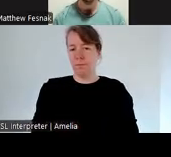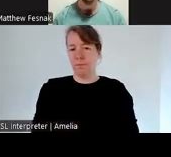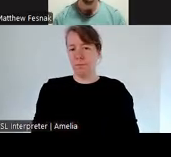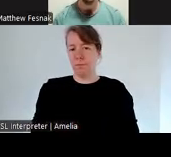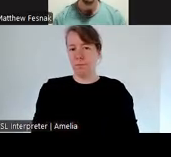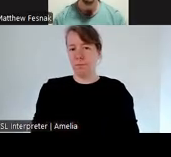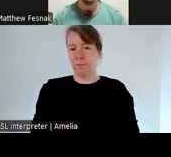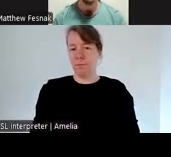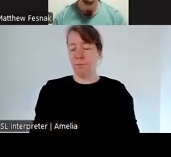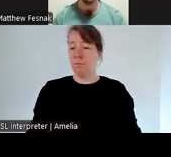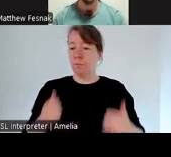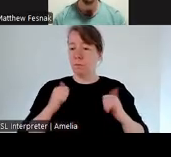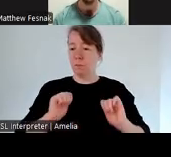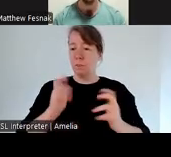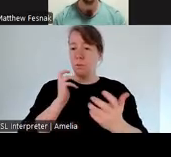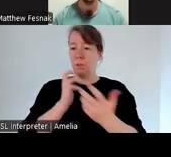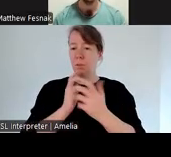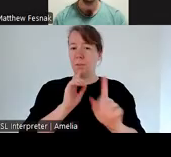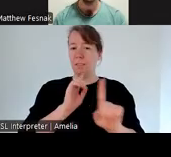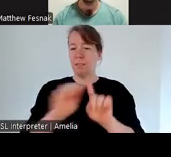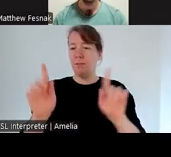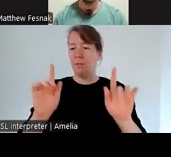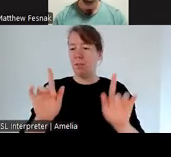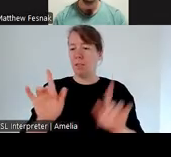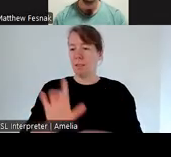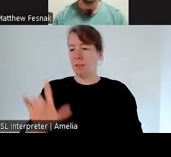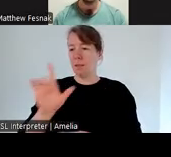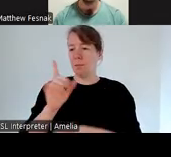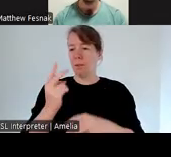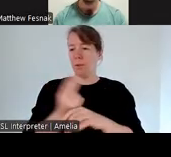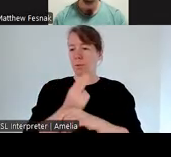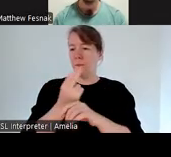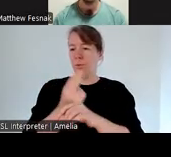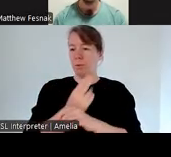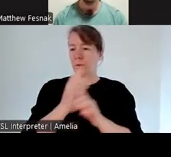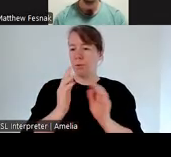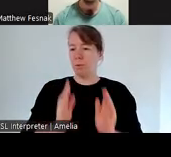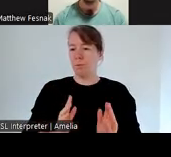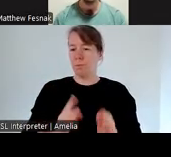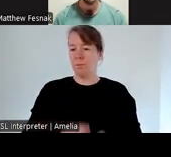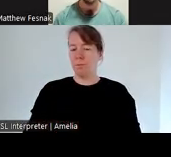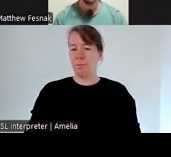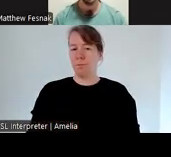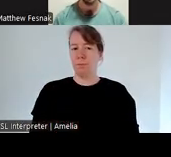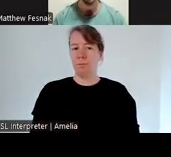And so in this chapter, part of the chapter,